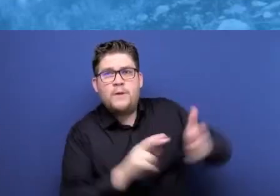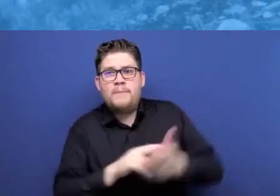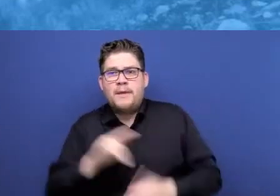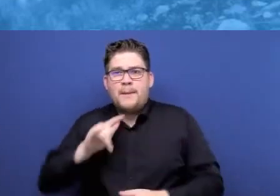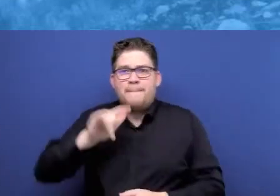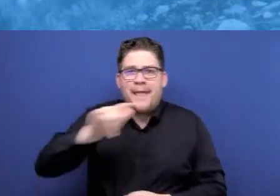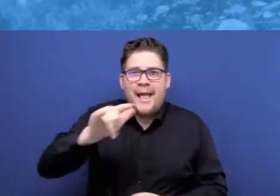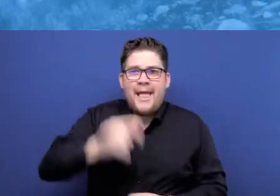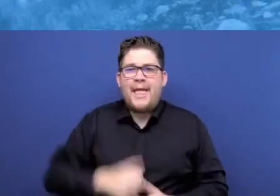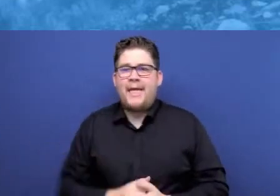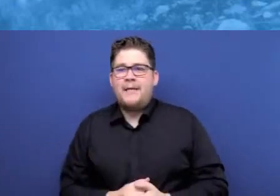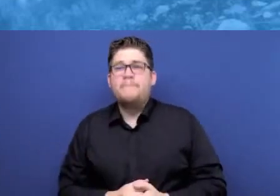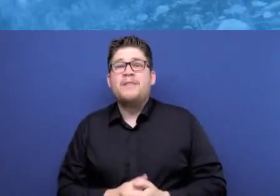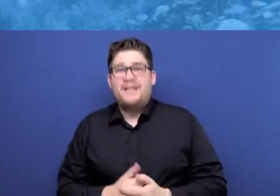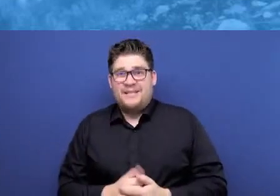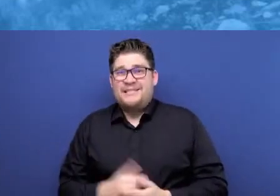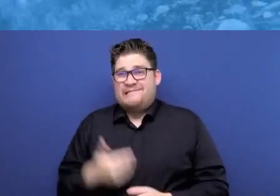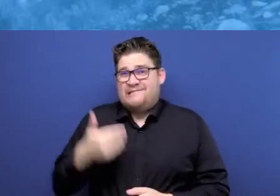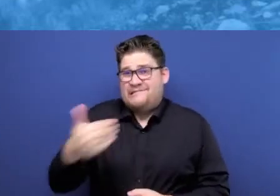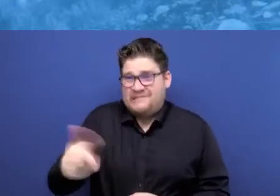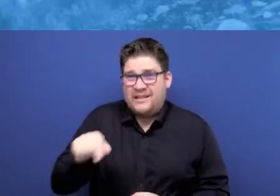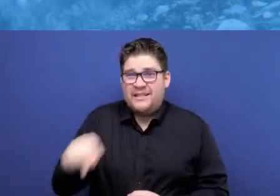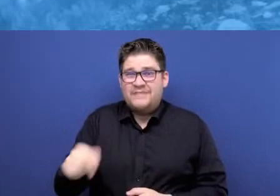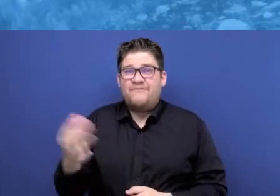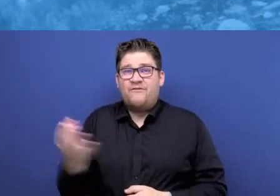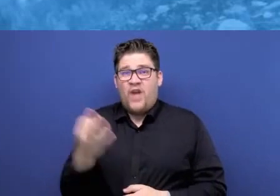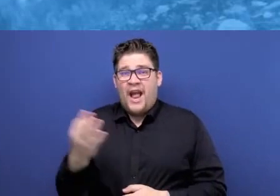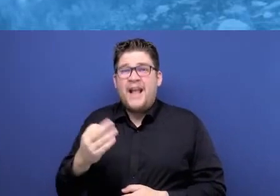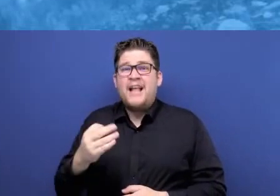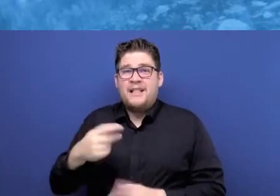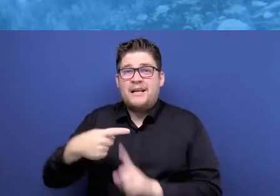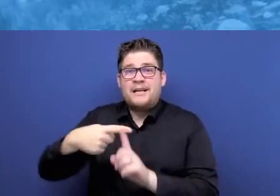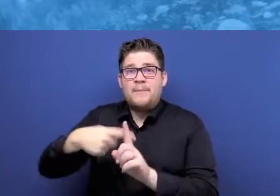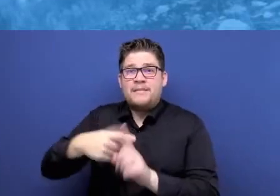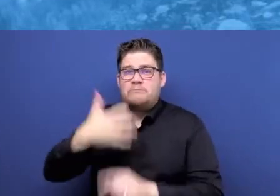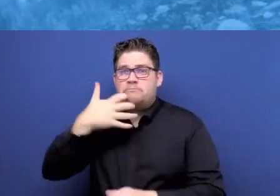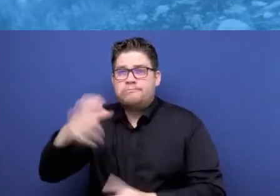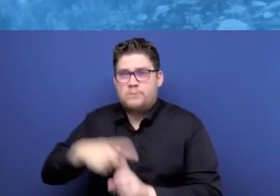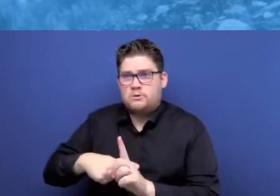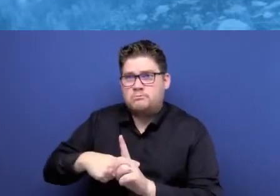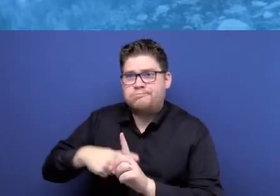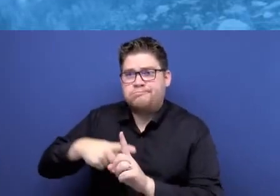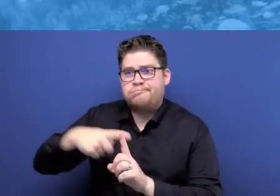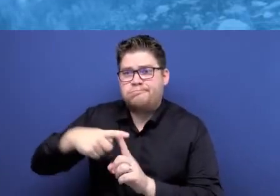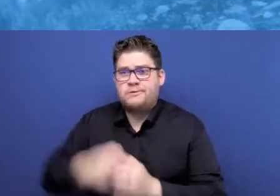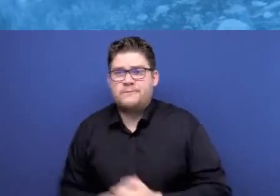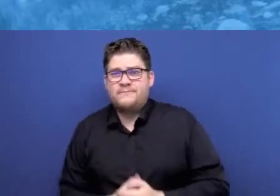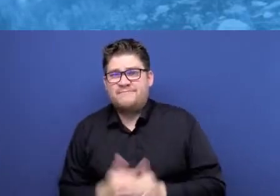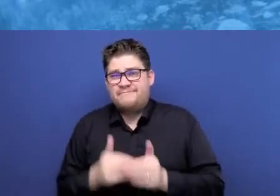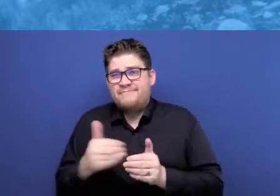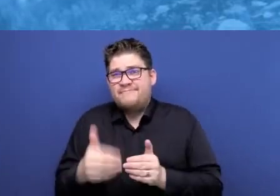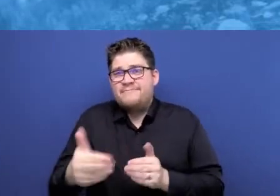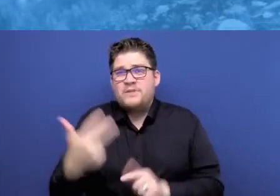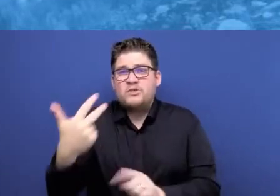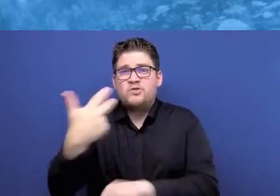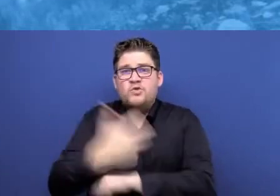for forecasts for that. For the next 3 to 4 days. So the